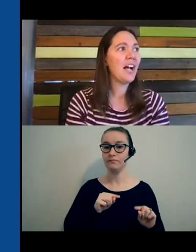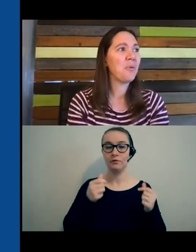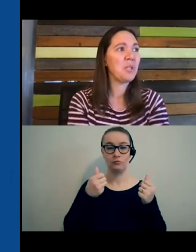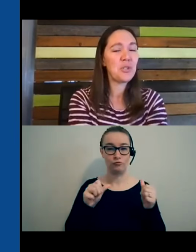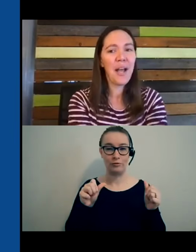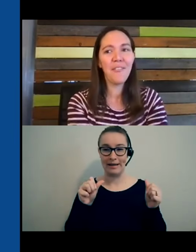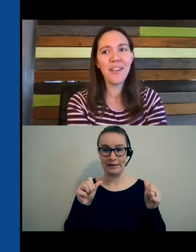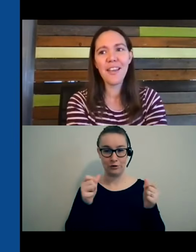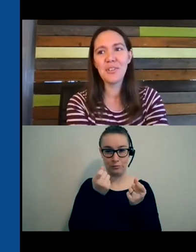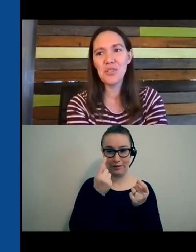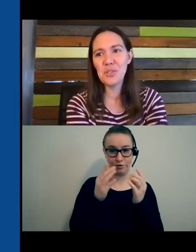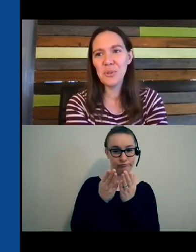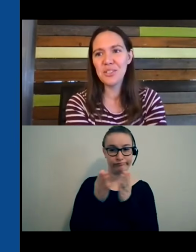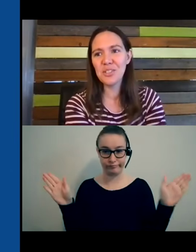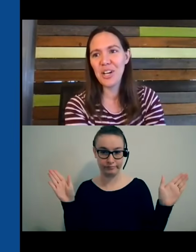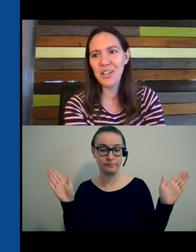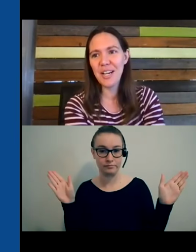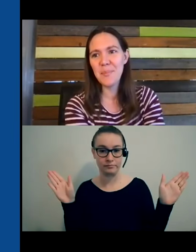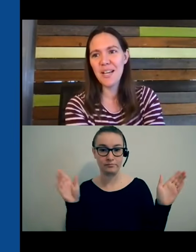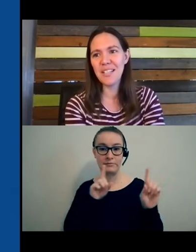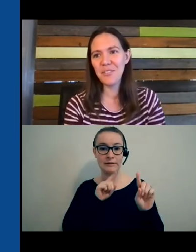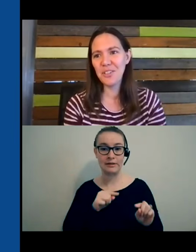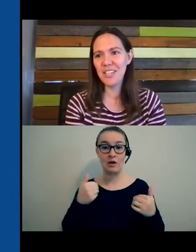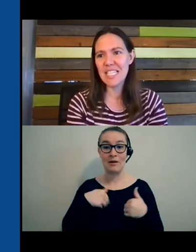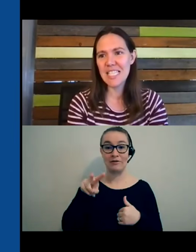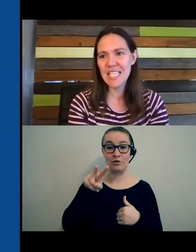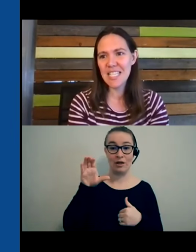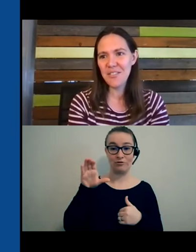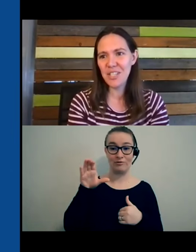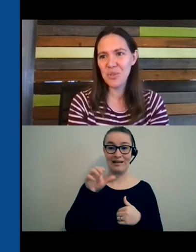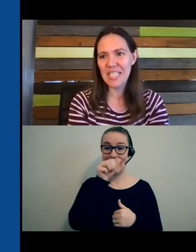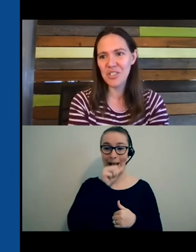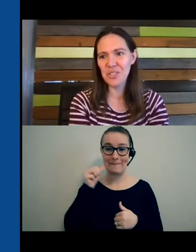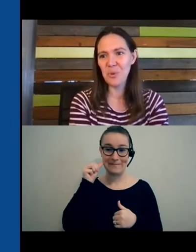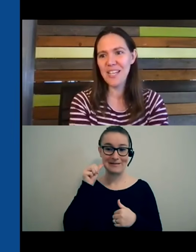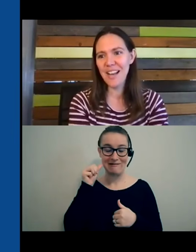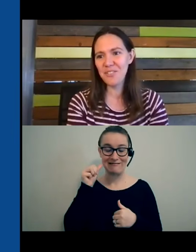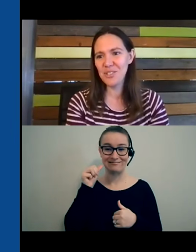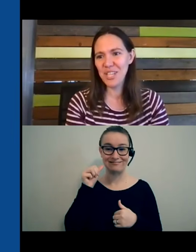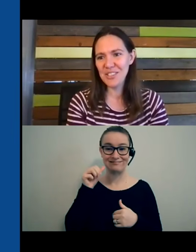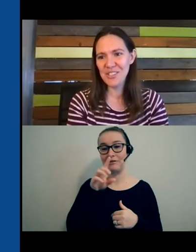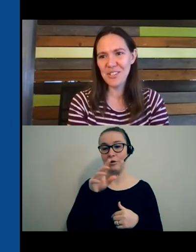We do have a $200 Amazon gift card incentive that you can enter to win after you take the survey,